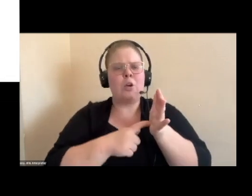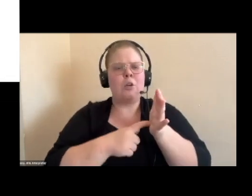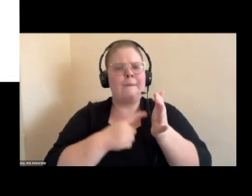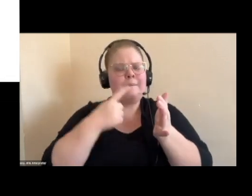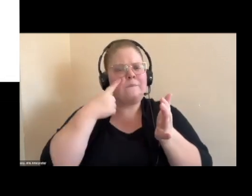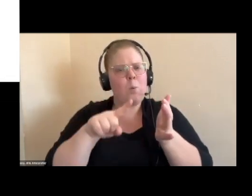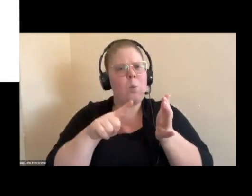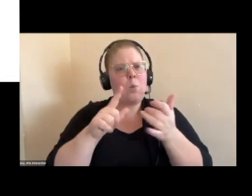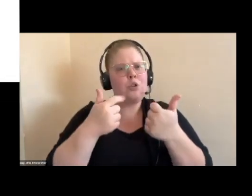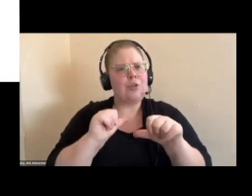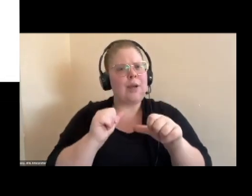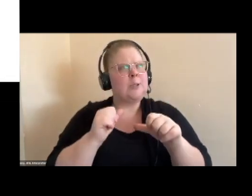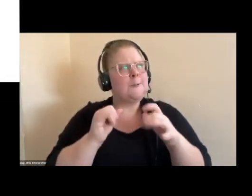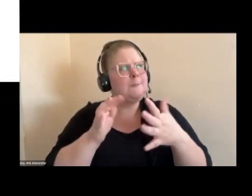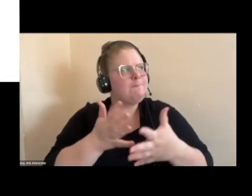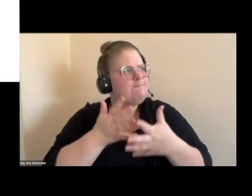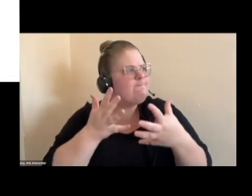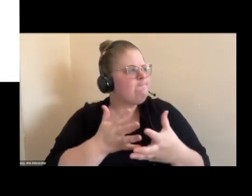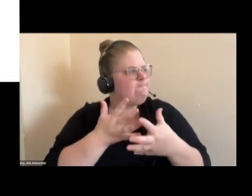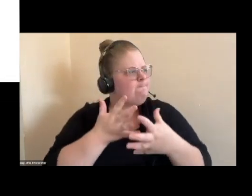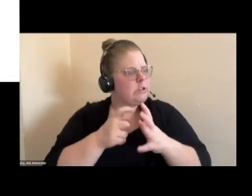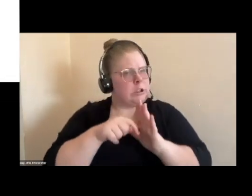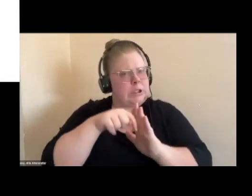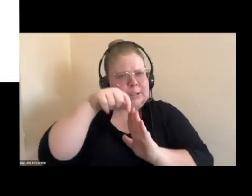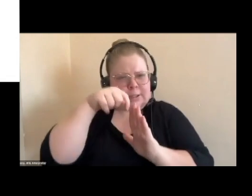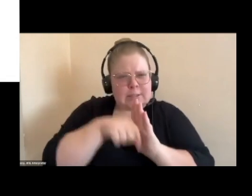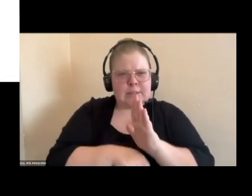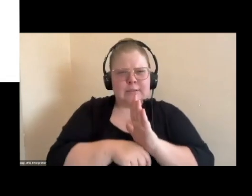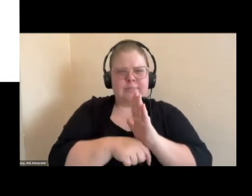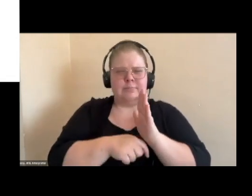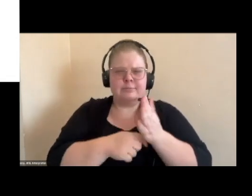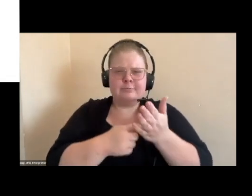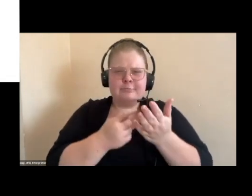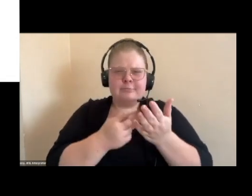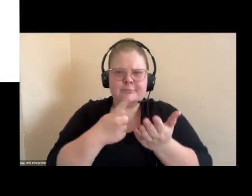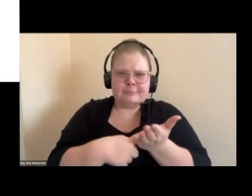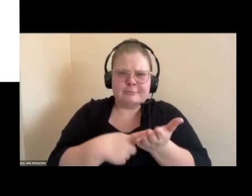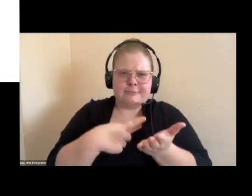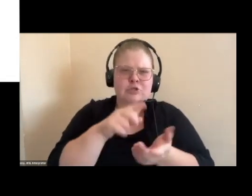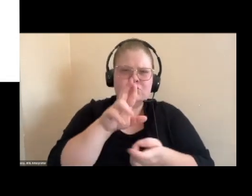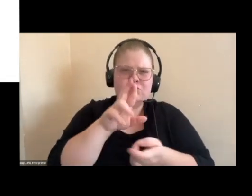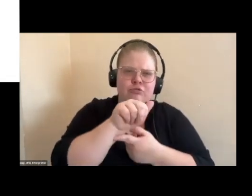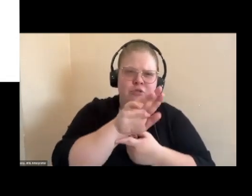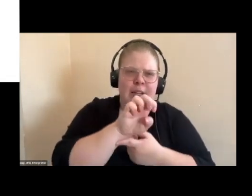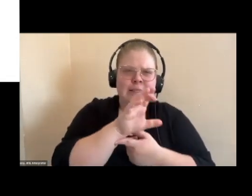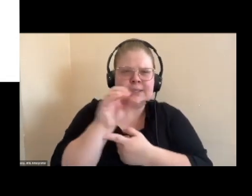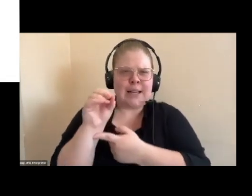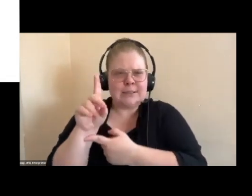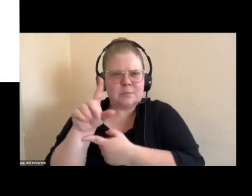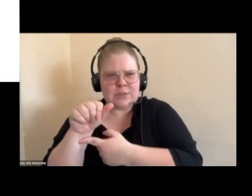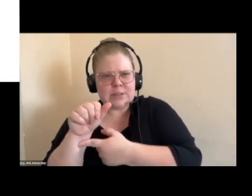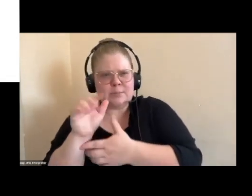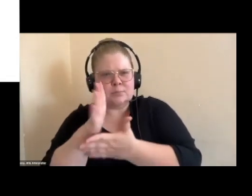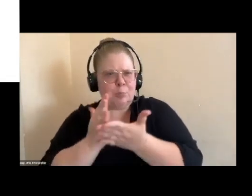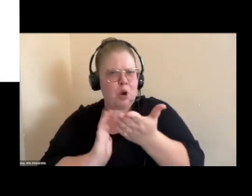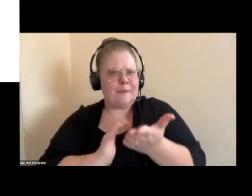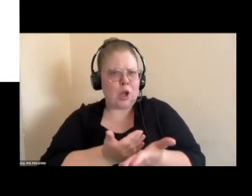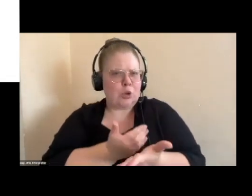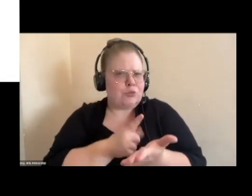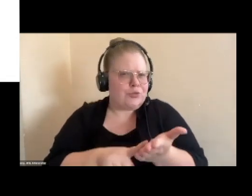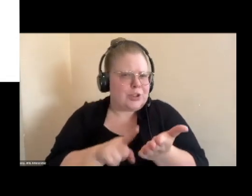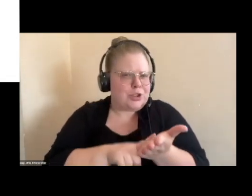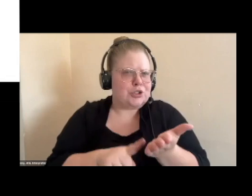the race and disability aspect of our research interests.